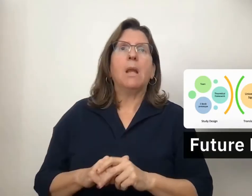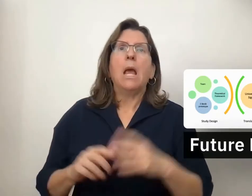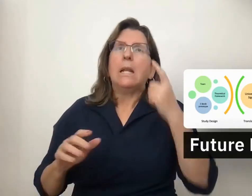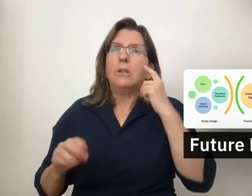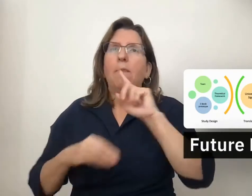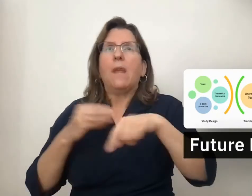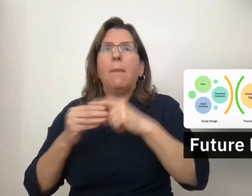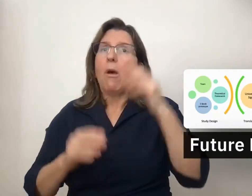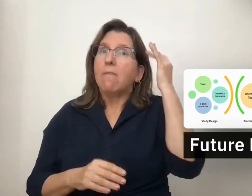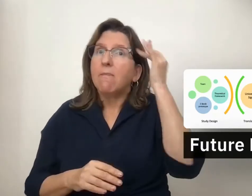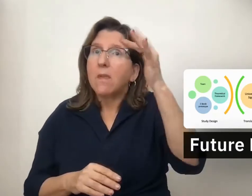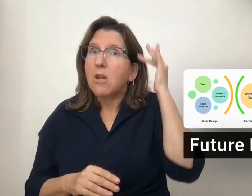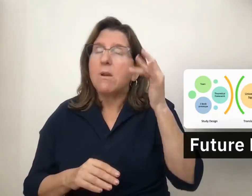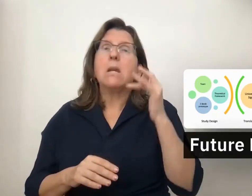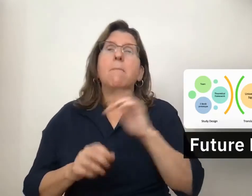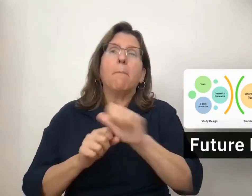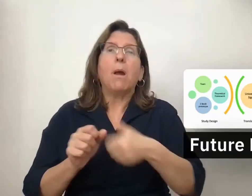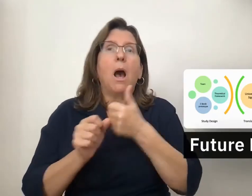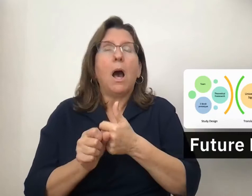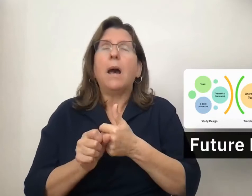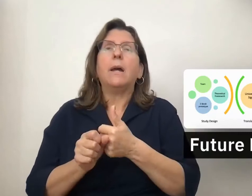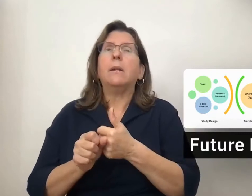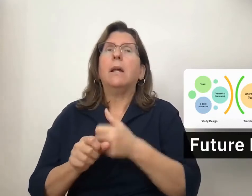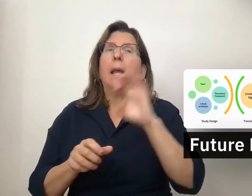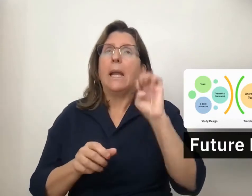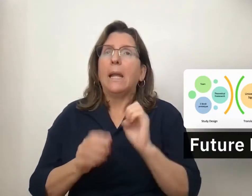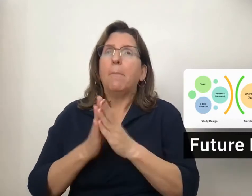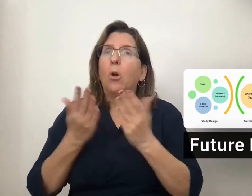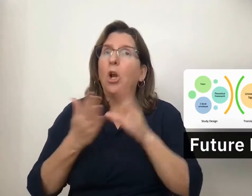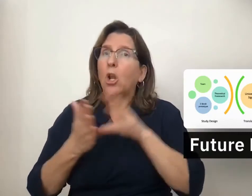ebook design and production standards and principles.